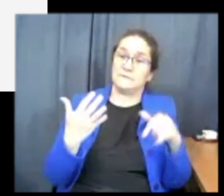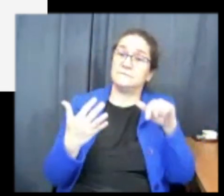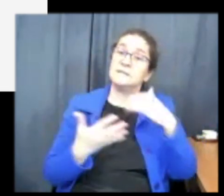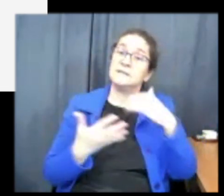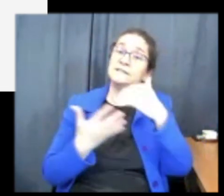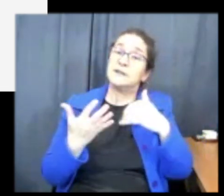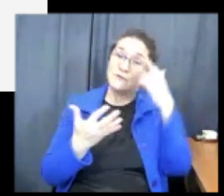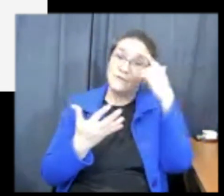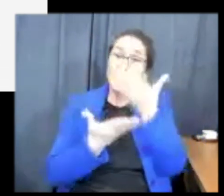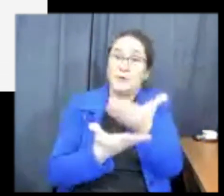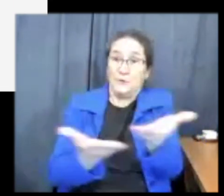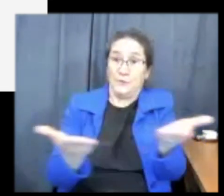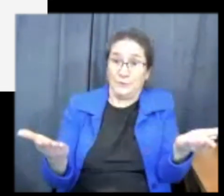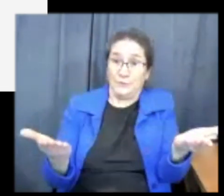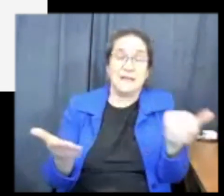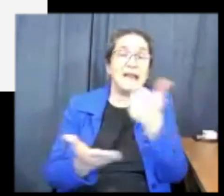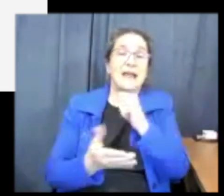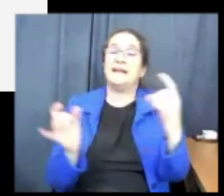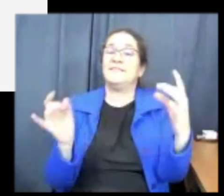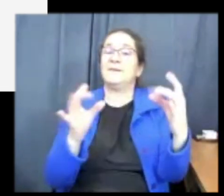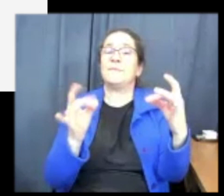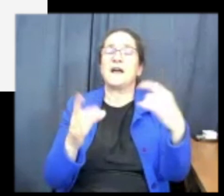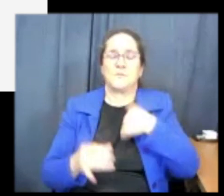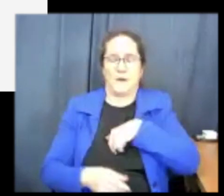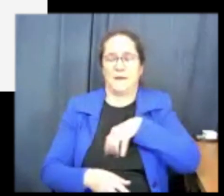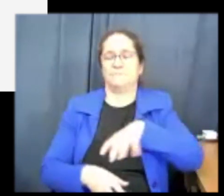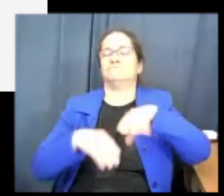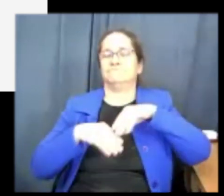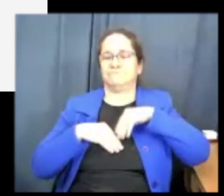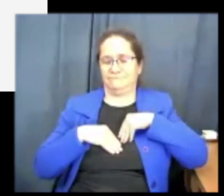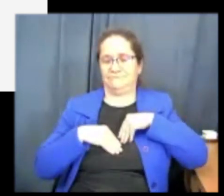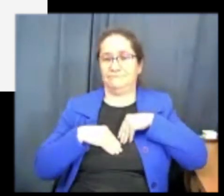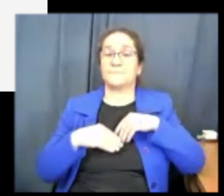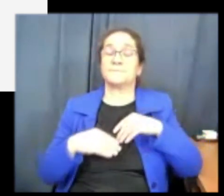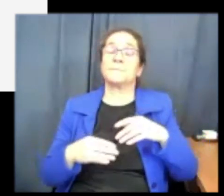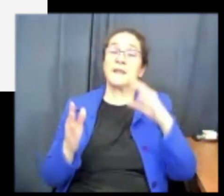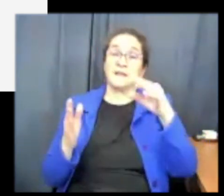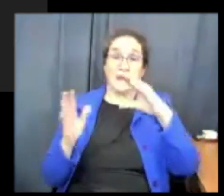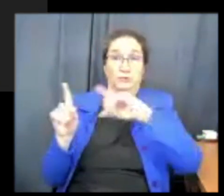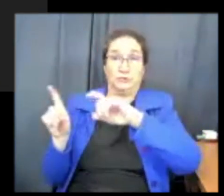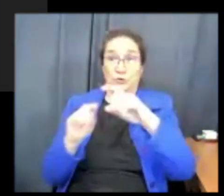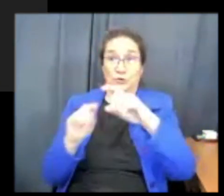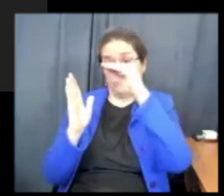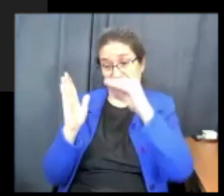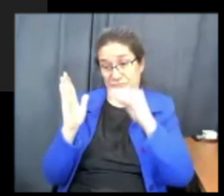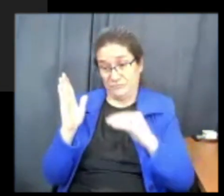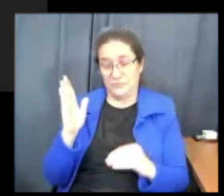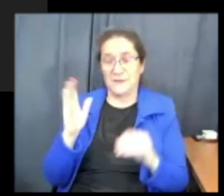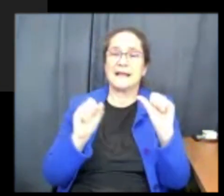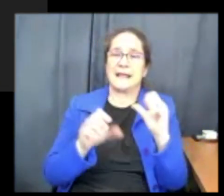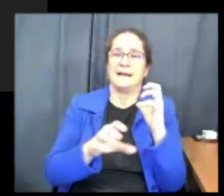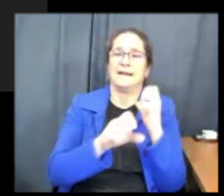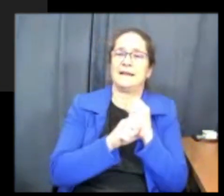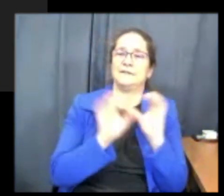And we welcome any feedback. By completing the survey, you'll be able to access a certificate, verifying your attendance